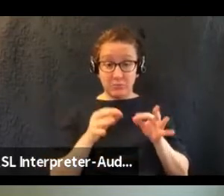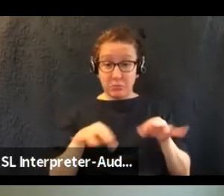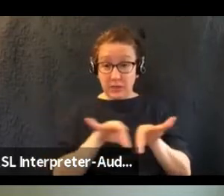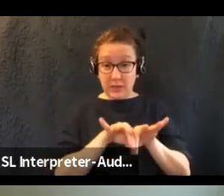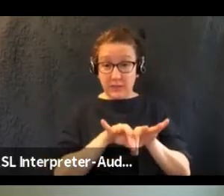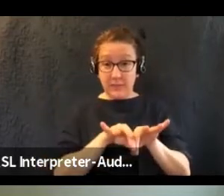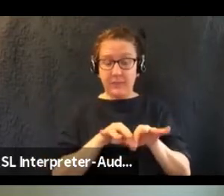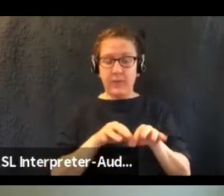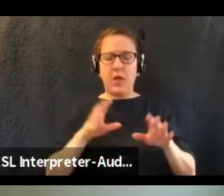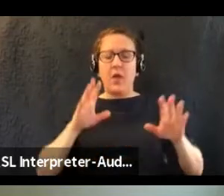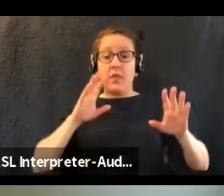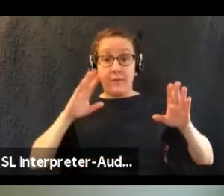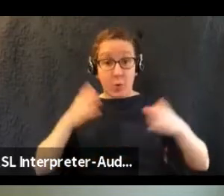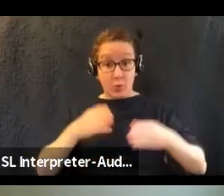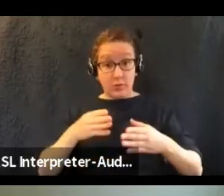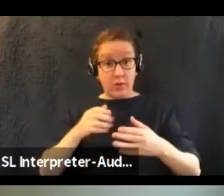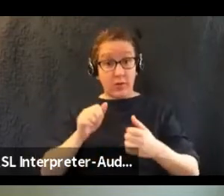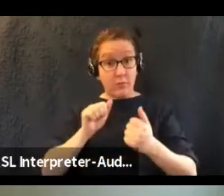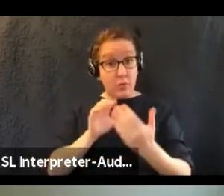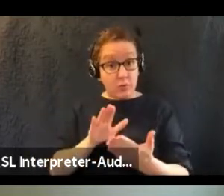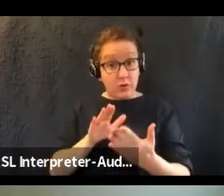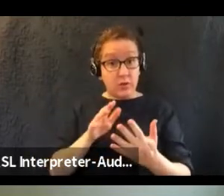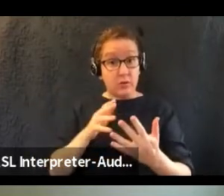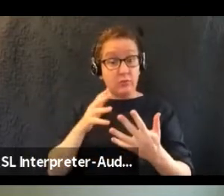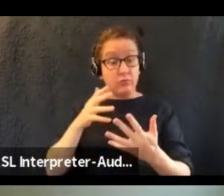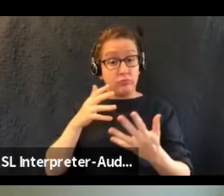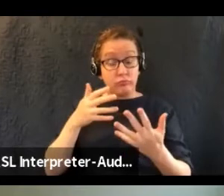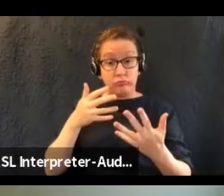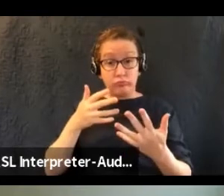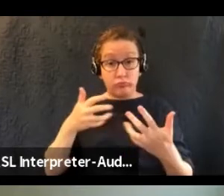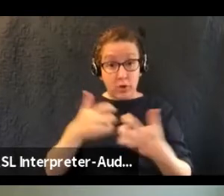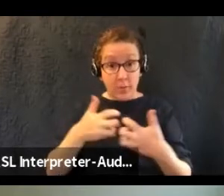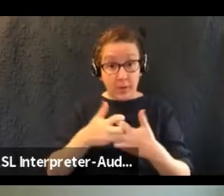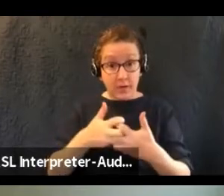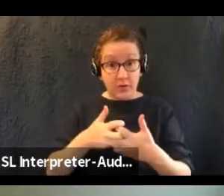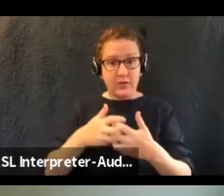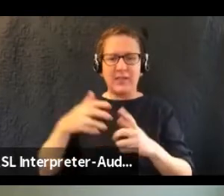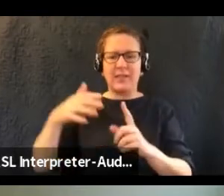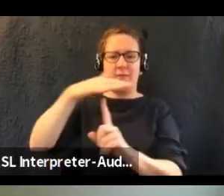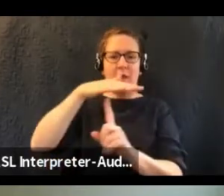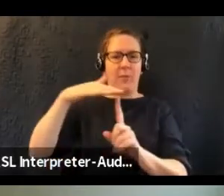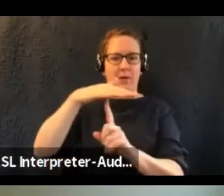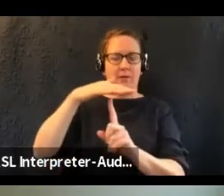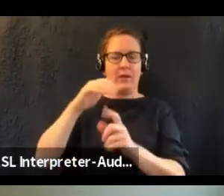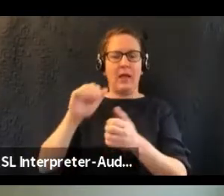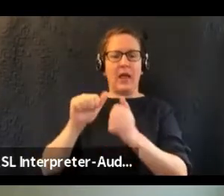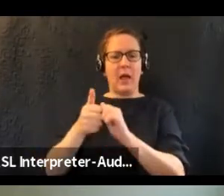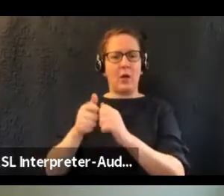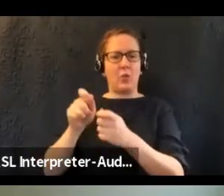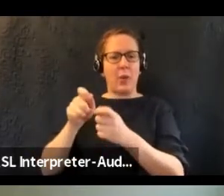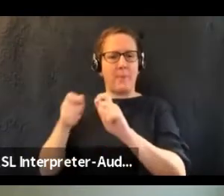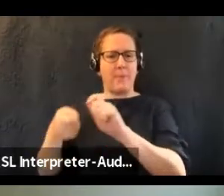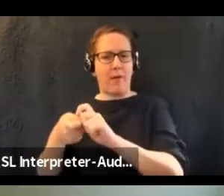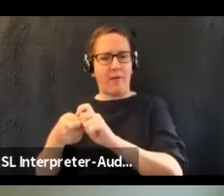needs to be on the environment: How can we modify the environment or adjust the environment